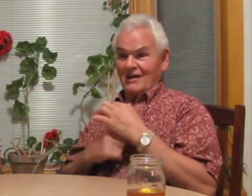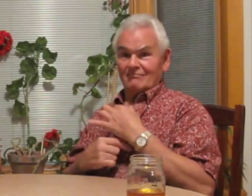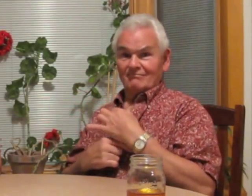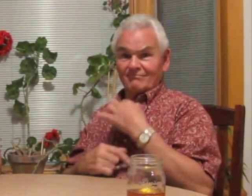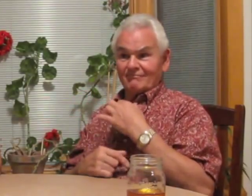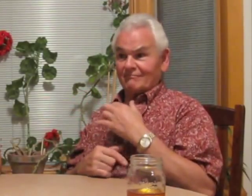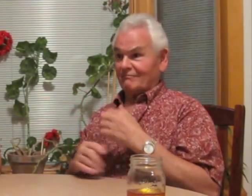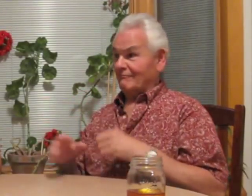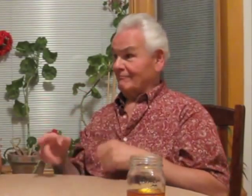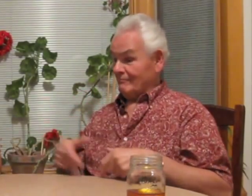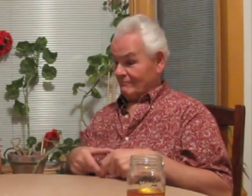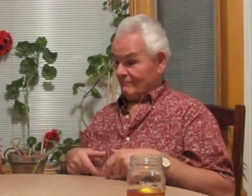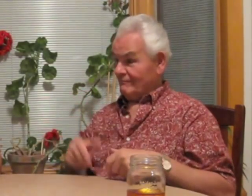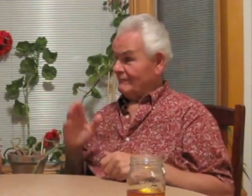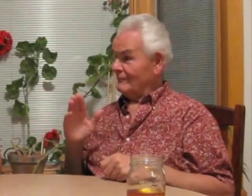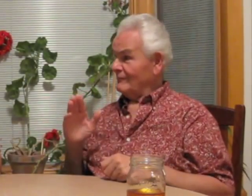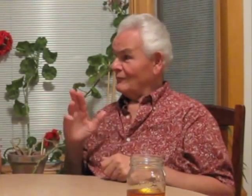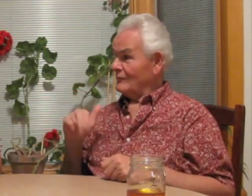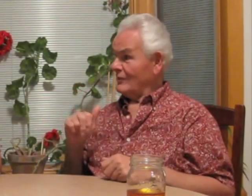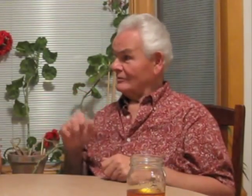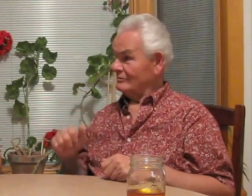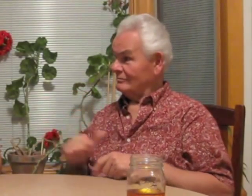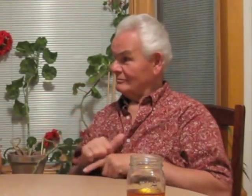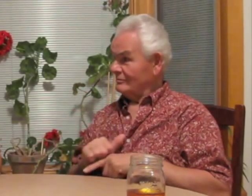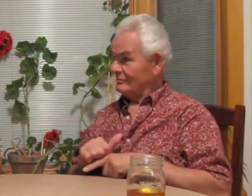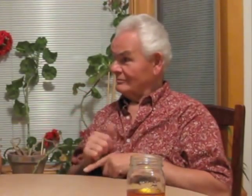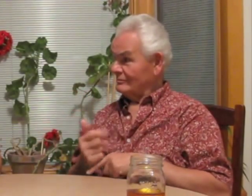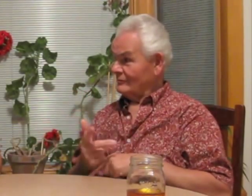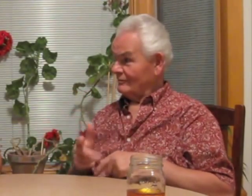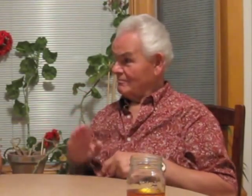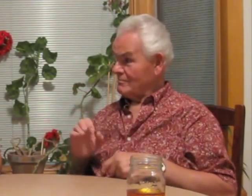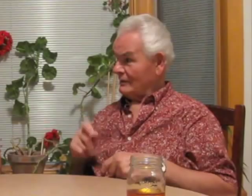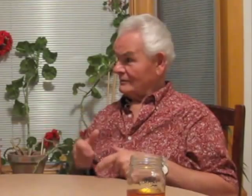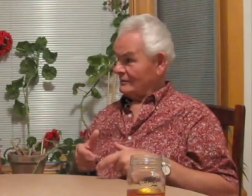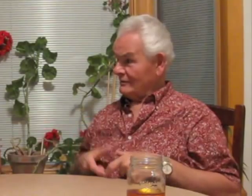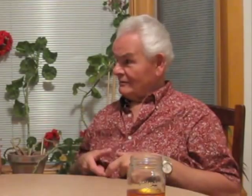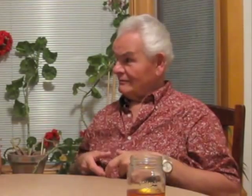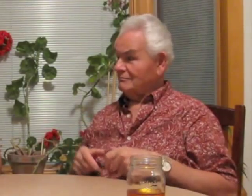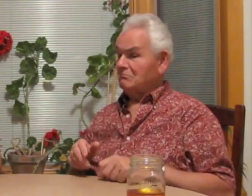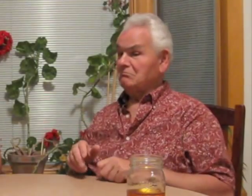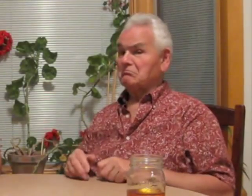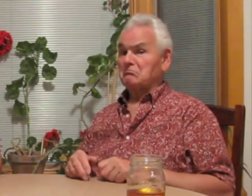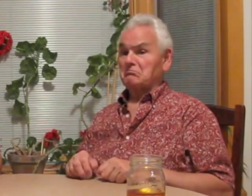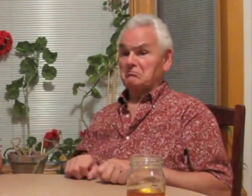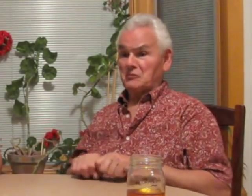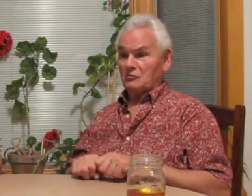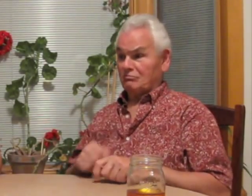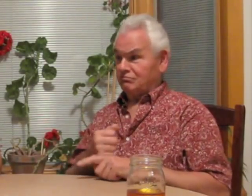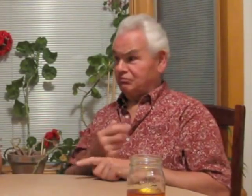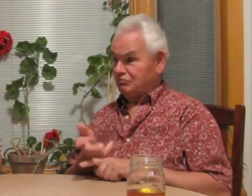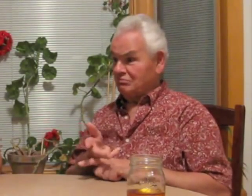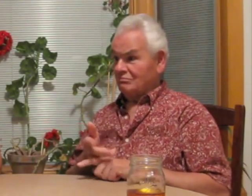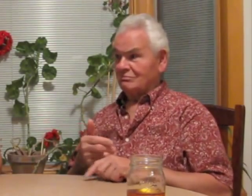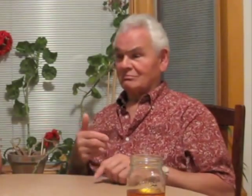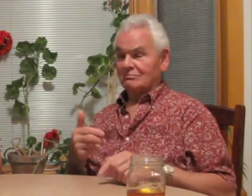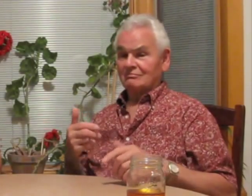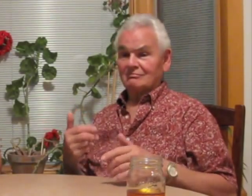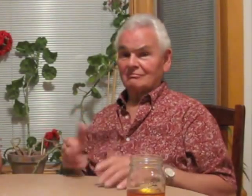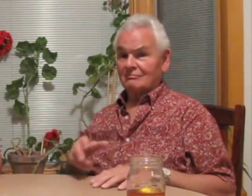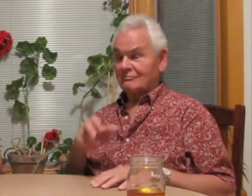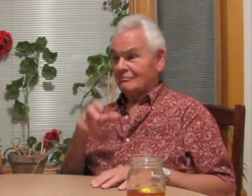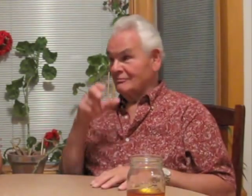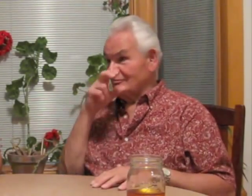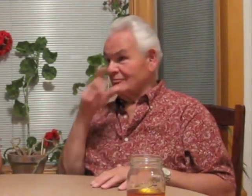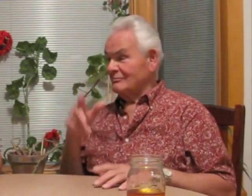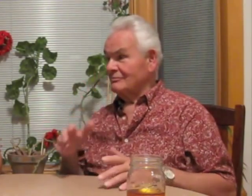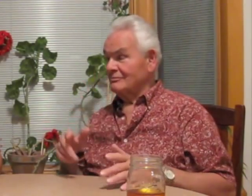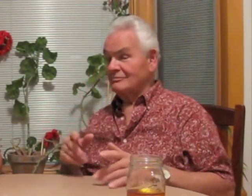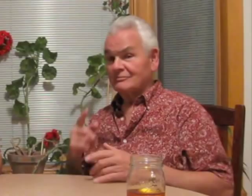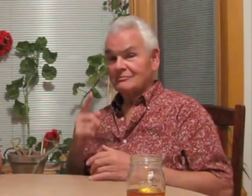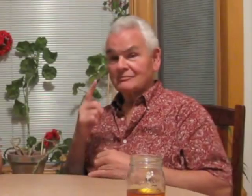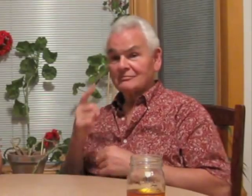Must wear a tie and keep our brass belt polished including shining the boots. Whoa, it was a strict code.